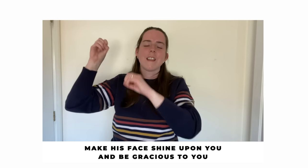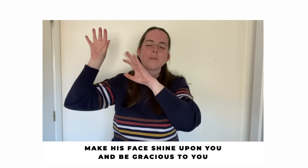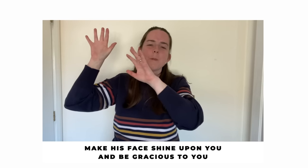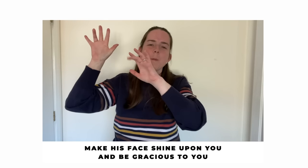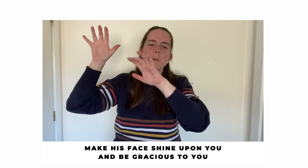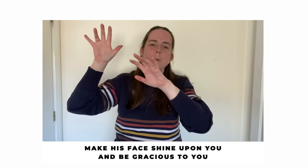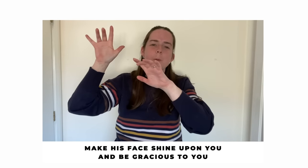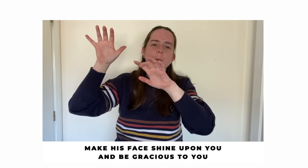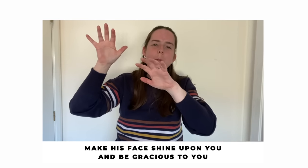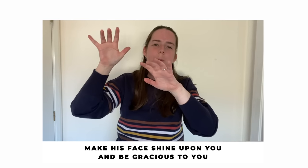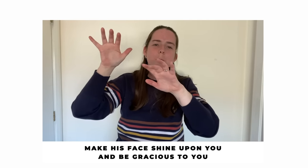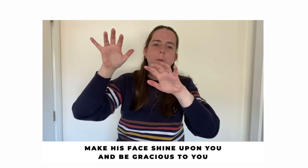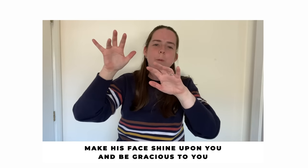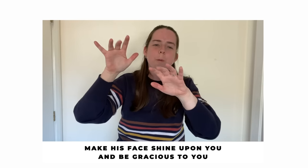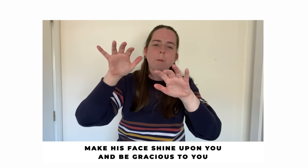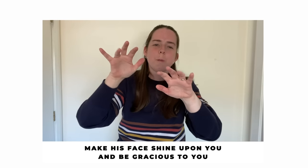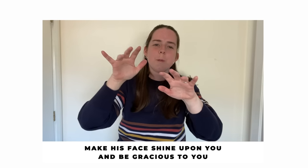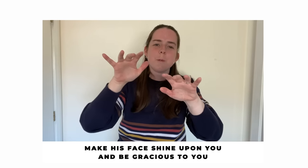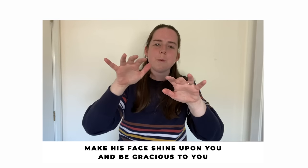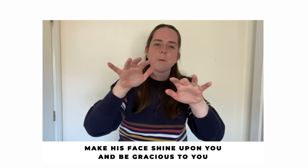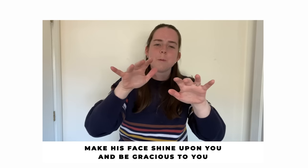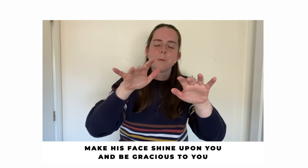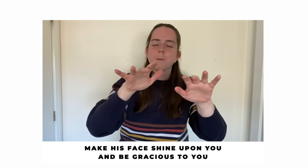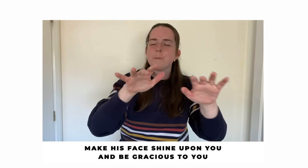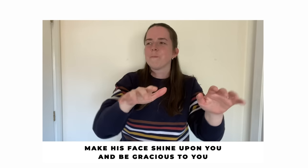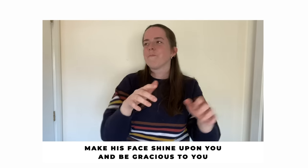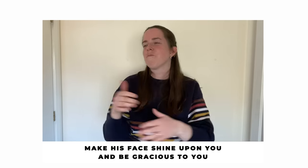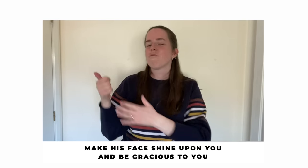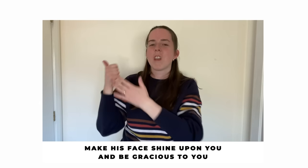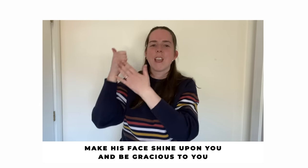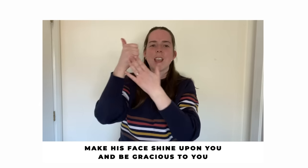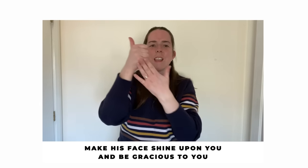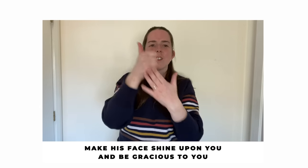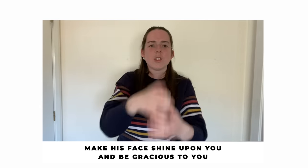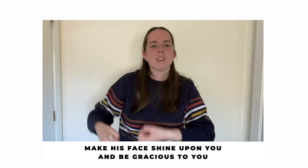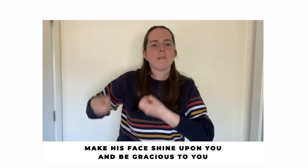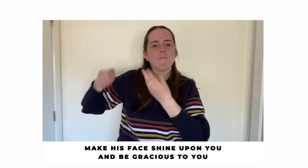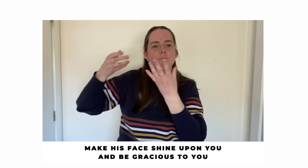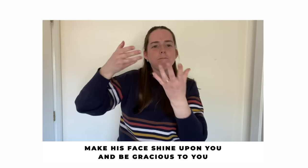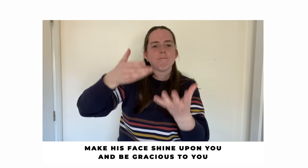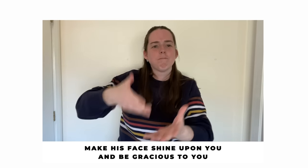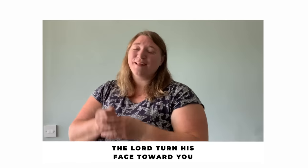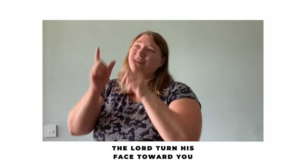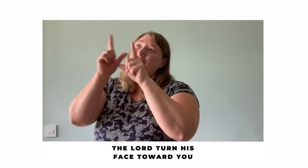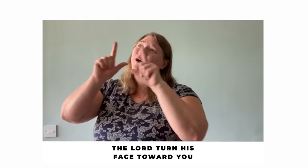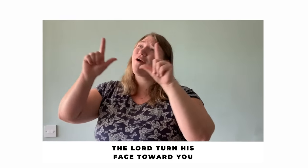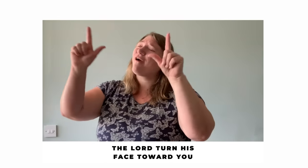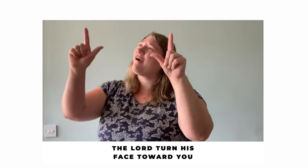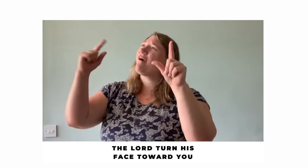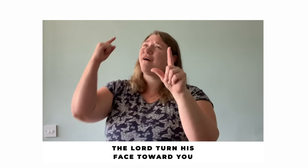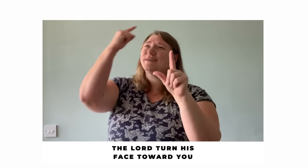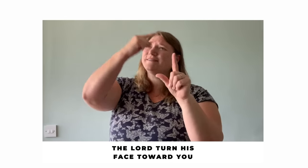Make his face shine upon you And be gracious to you